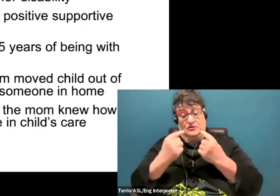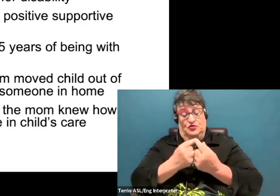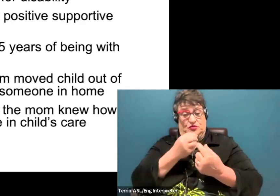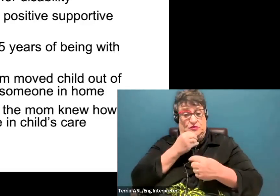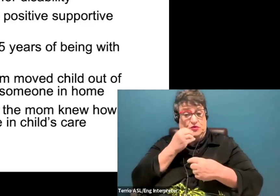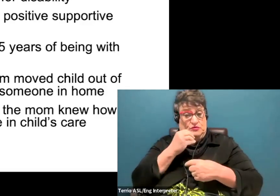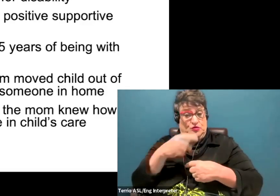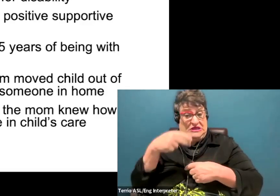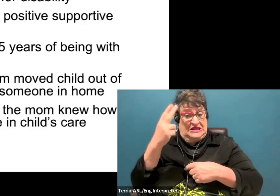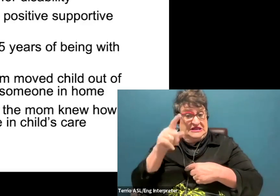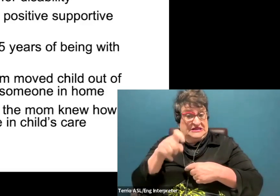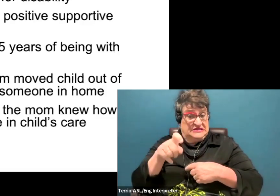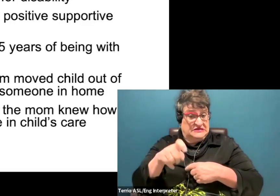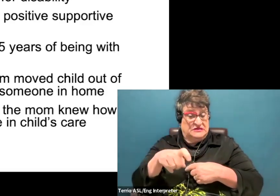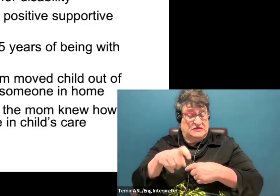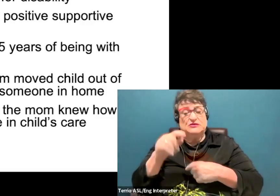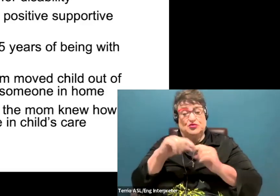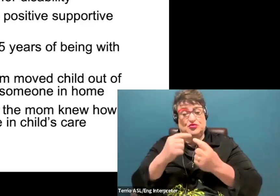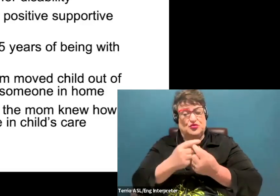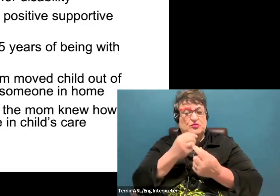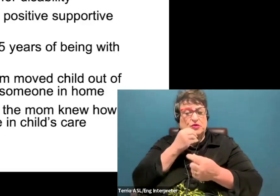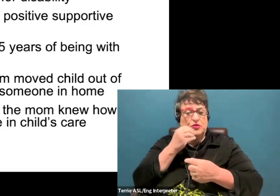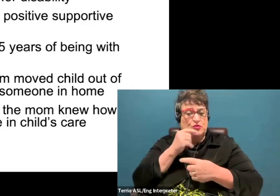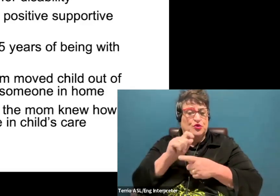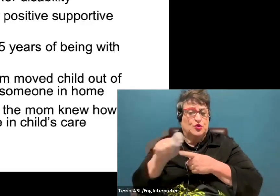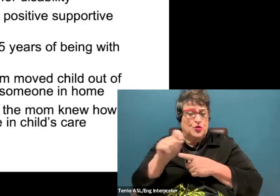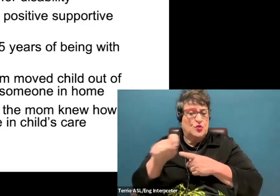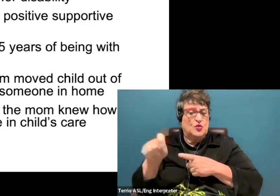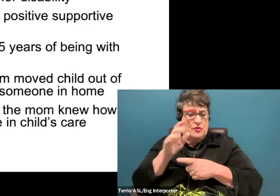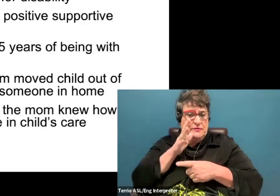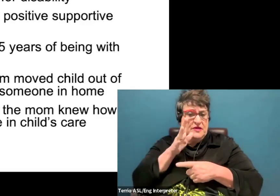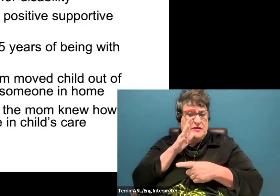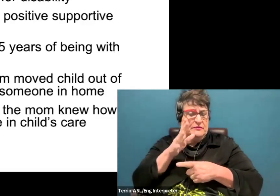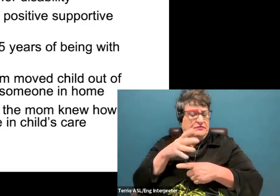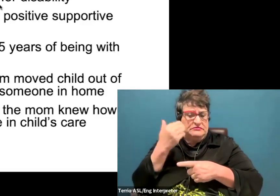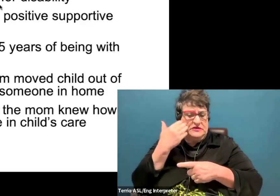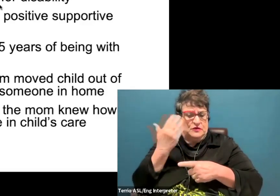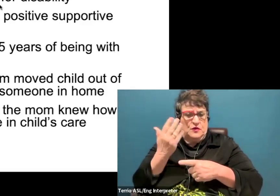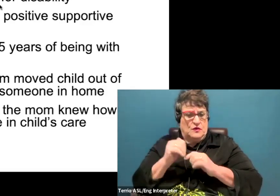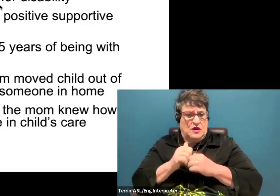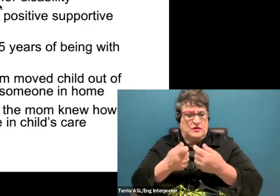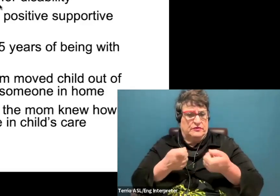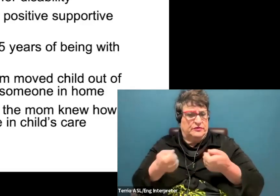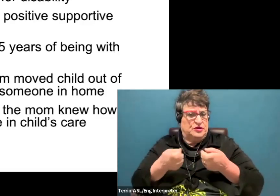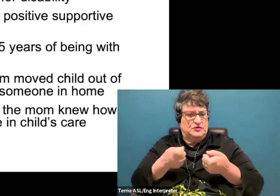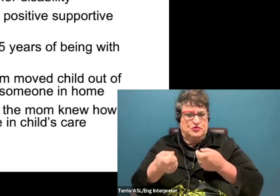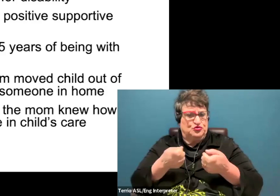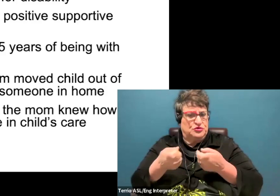the group home facilities would always call the mom. Like, they didn't know how to manage the kids, you know, symptoms.